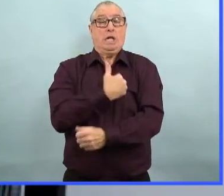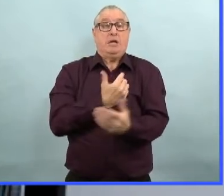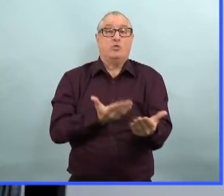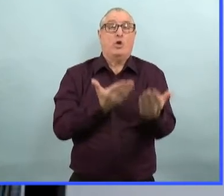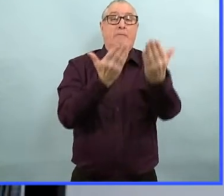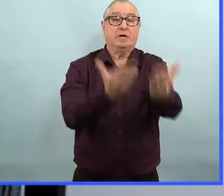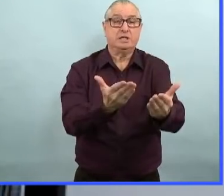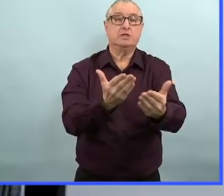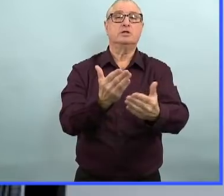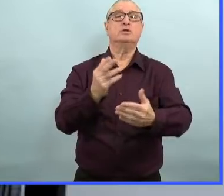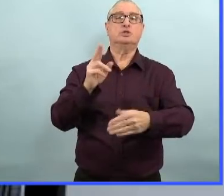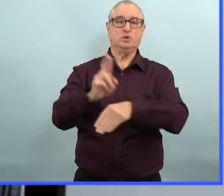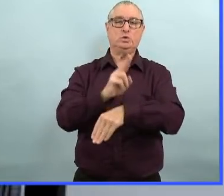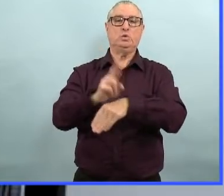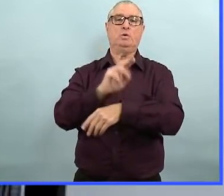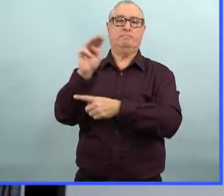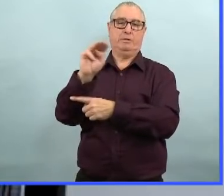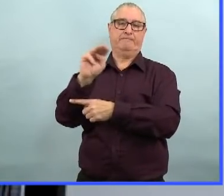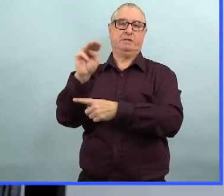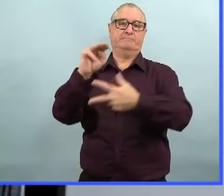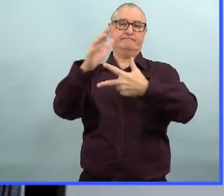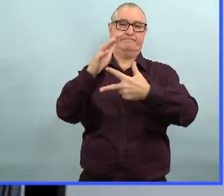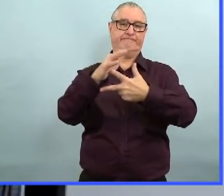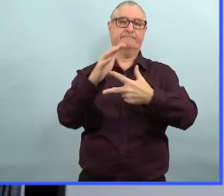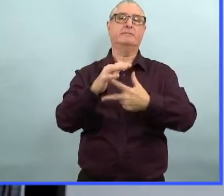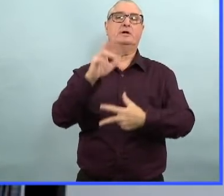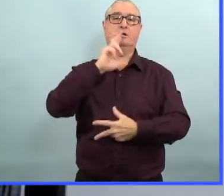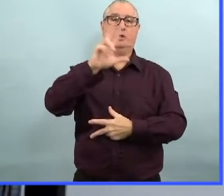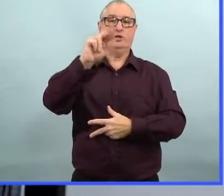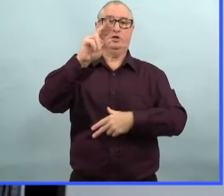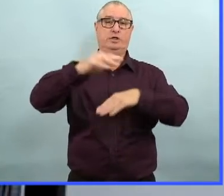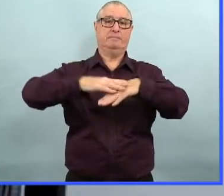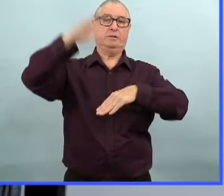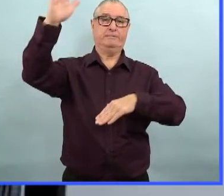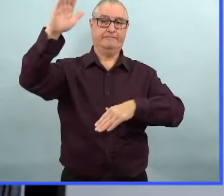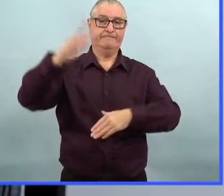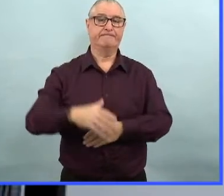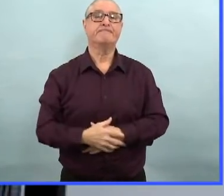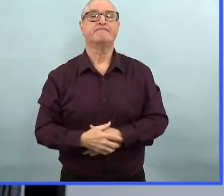this means that the preferred product is not available either mrna product can be offered